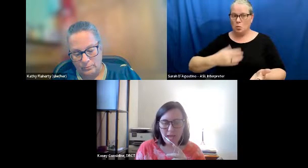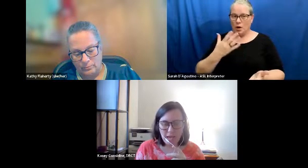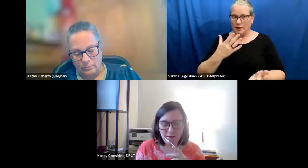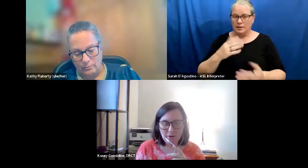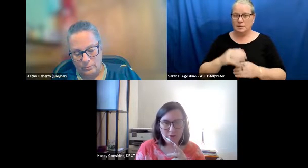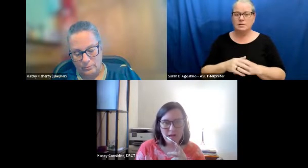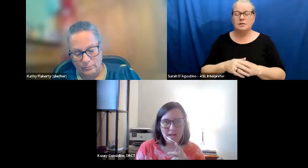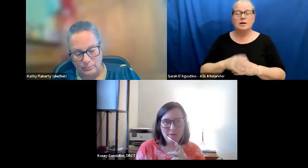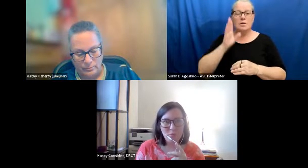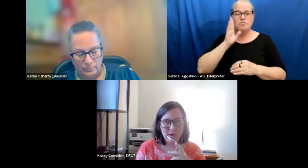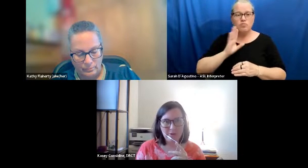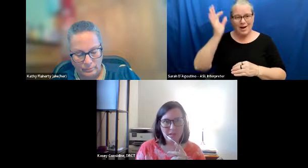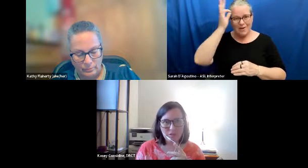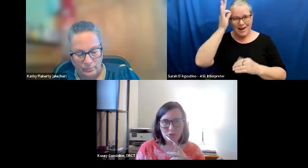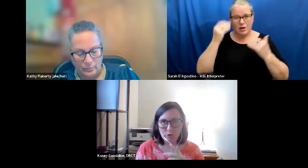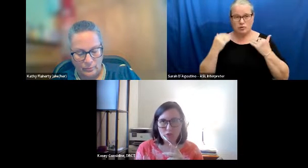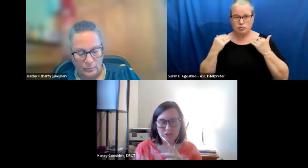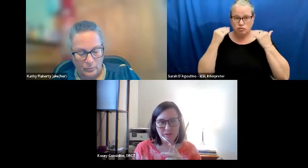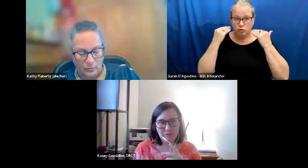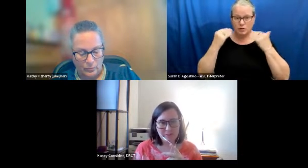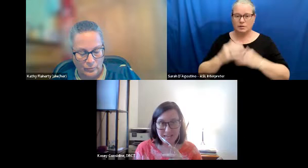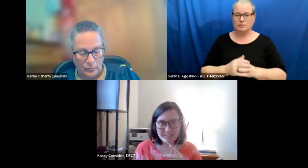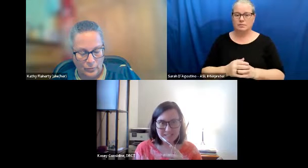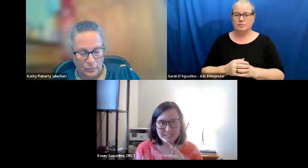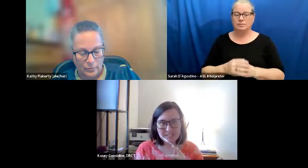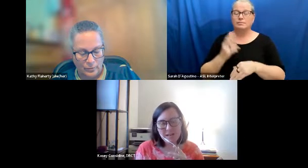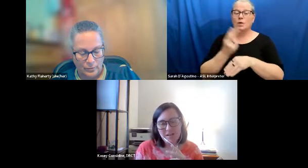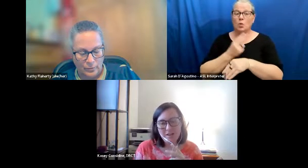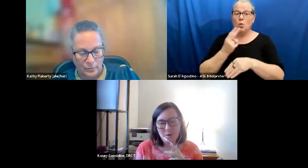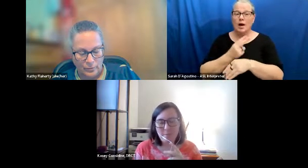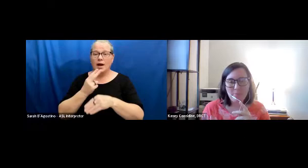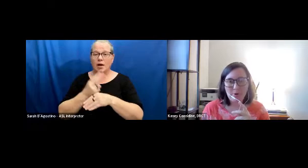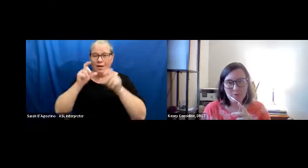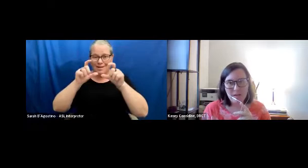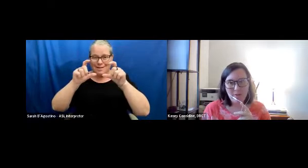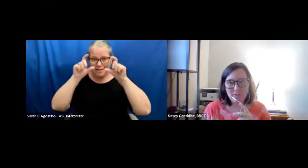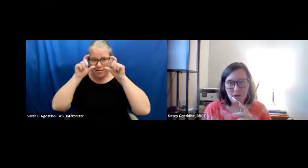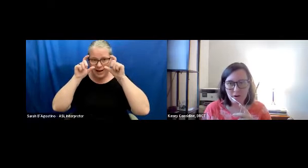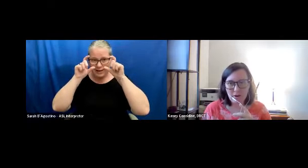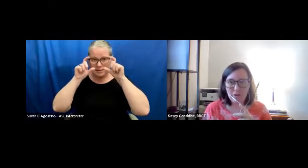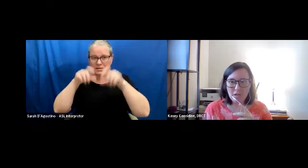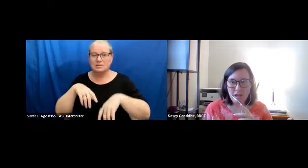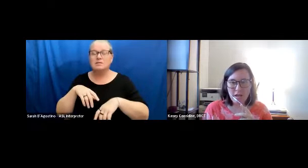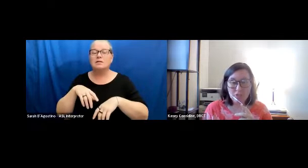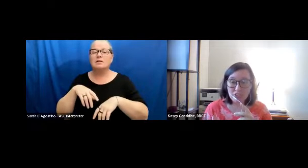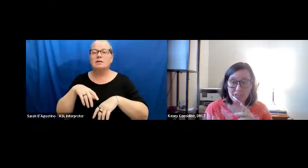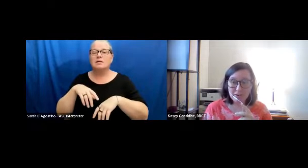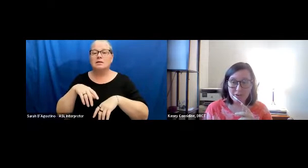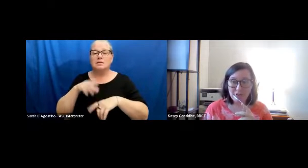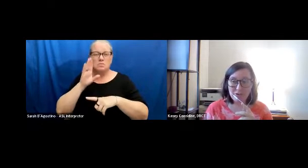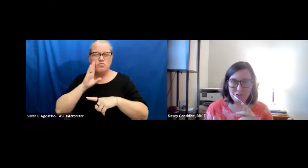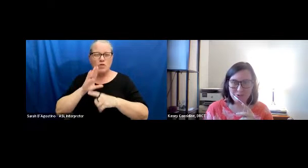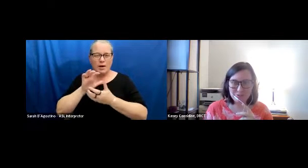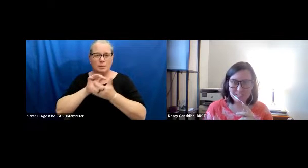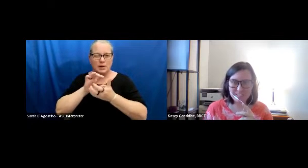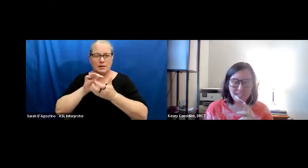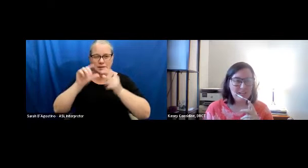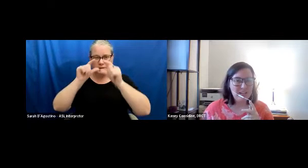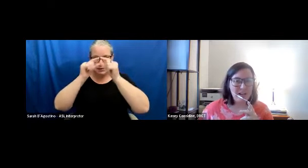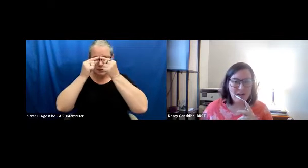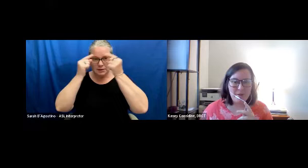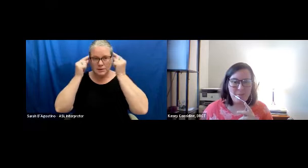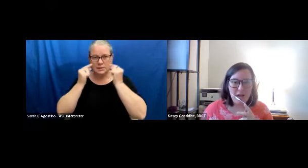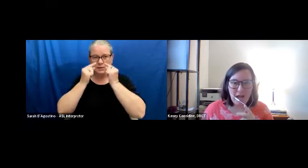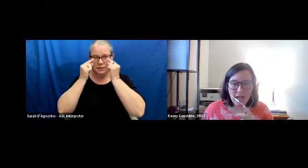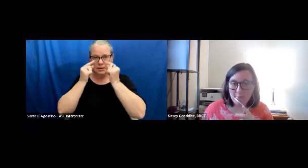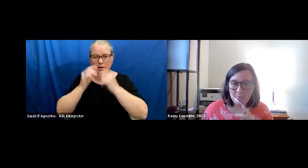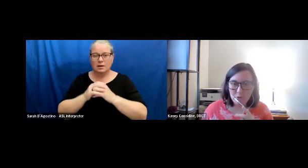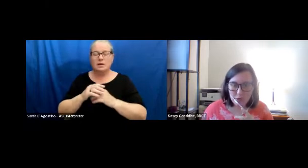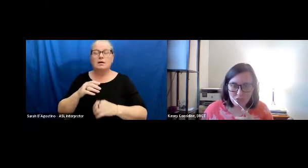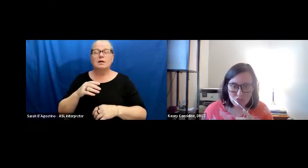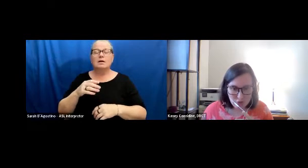hair i am wearing tortoiseshell glasses and my pronouns are she her hers i'm going to share